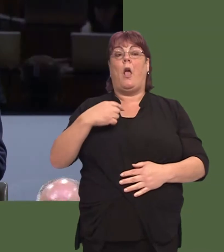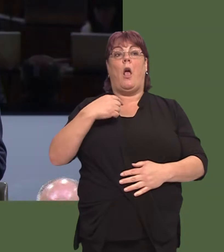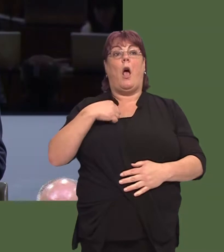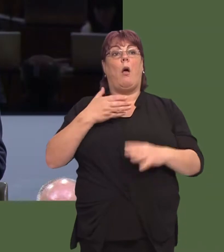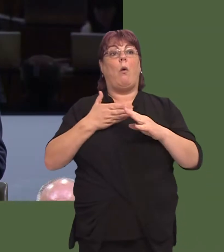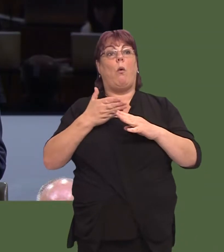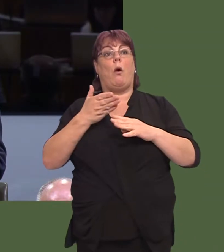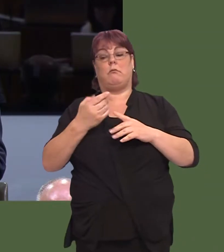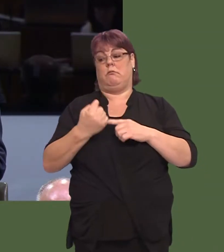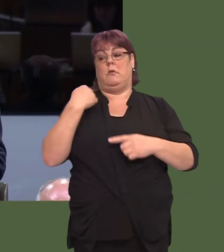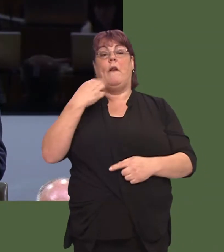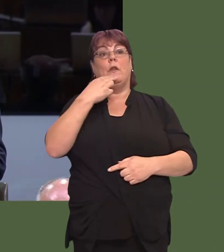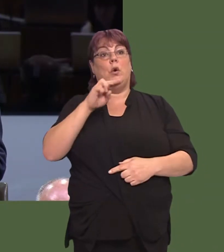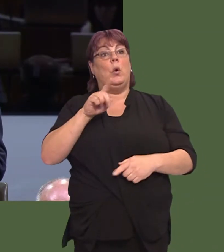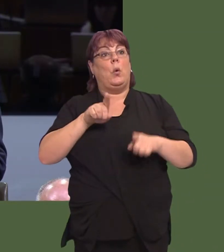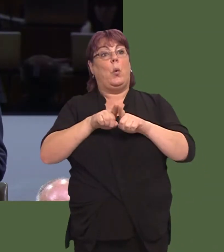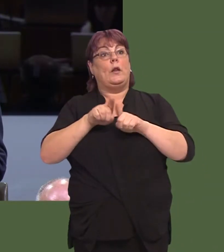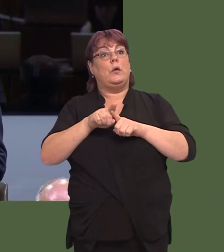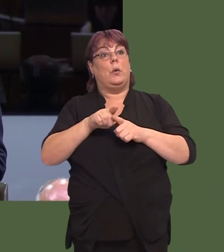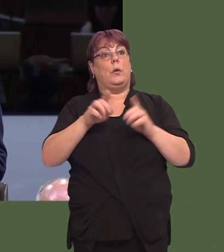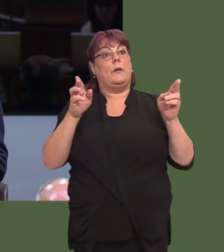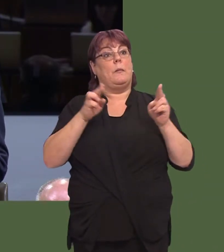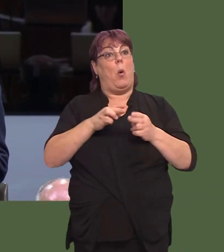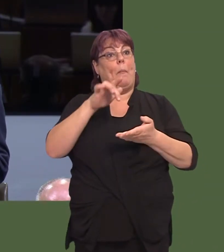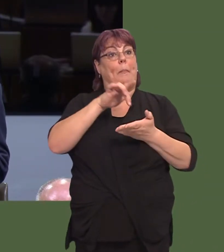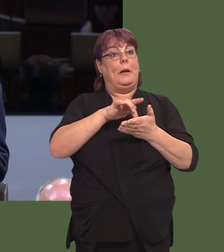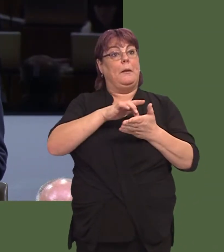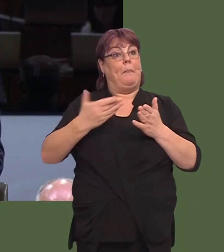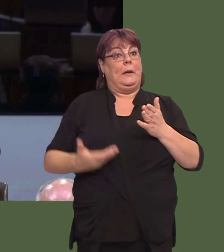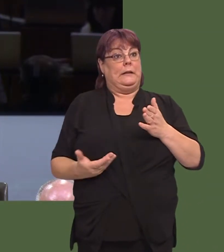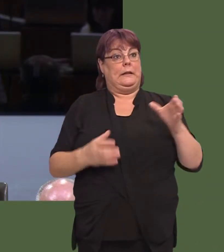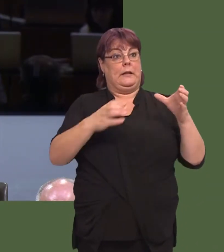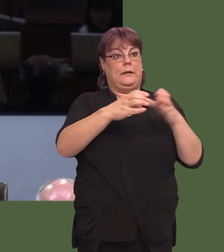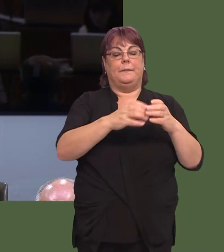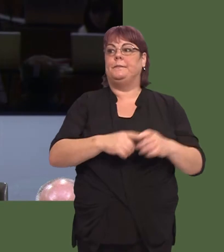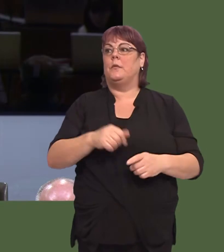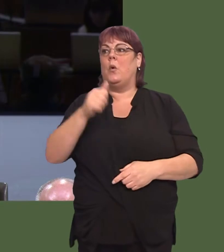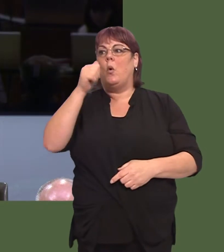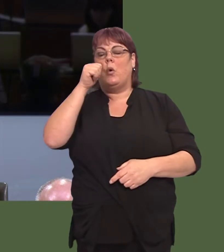and we heard how rural Wales is heavily reliant on the contribution of self-employment to the economy.